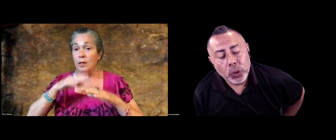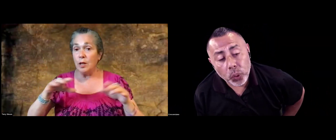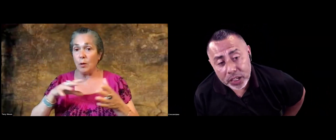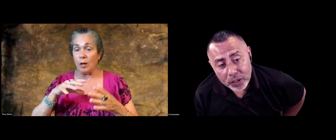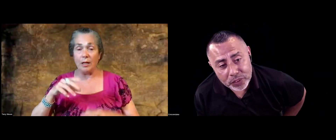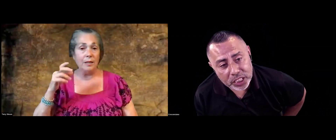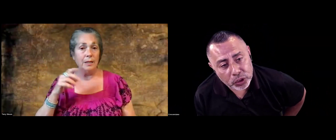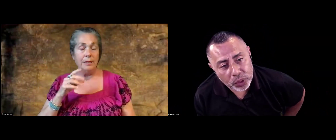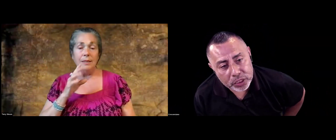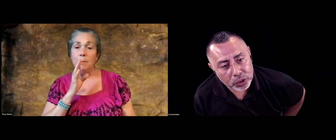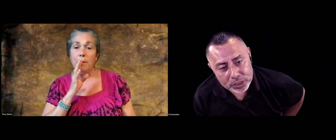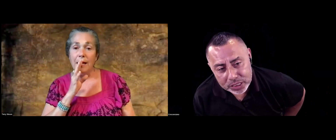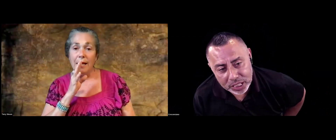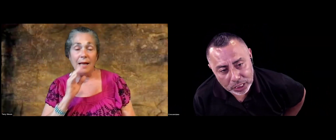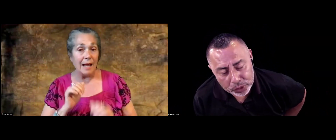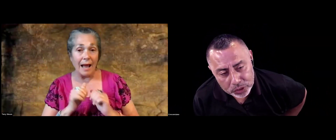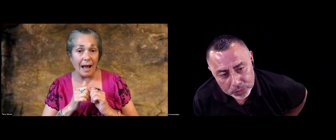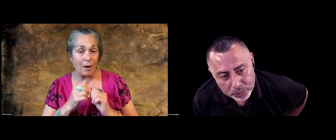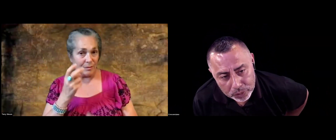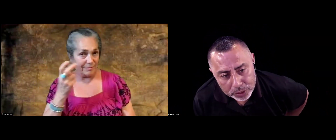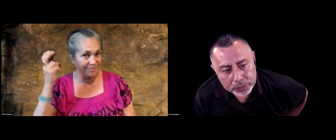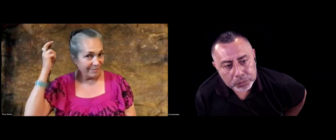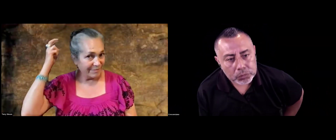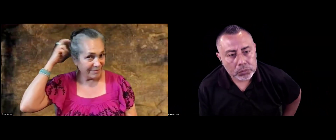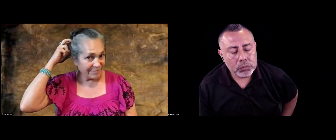And quite often they don't wanna learn sign language.